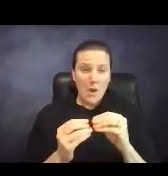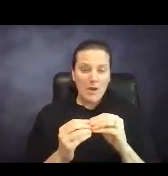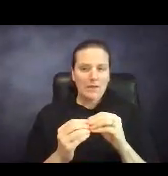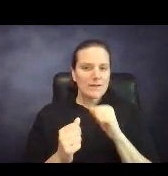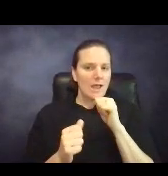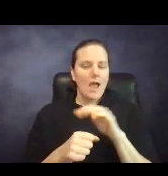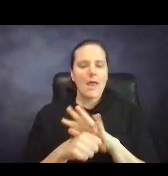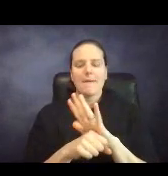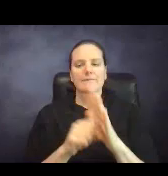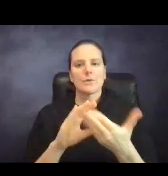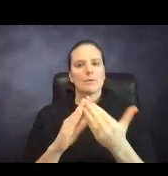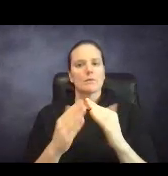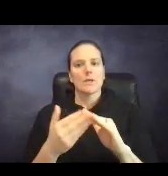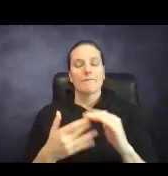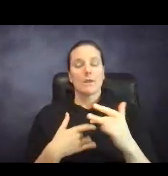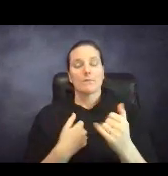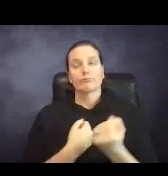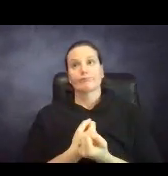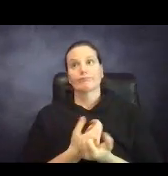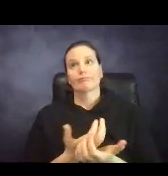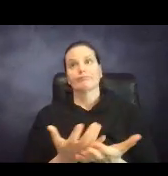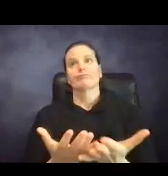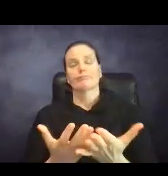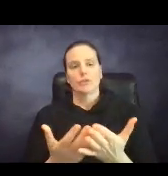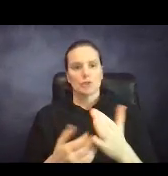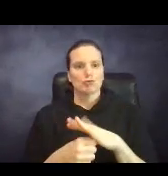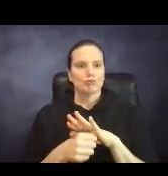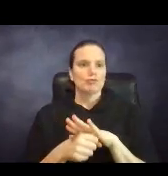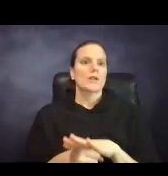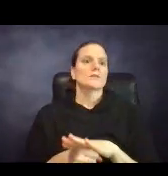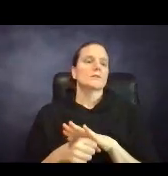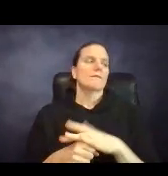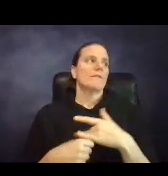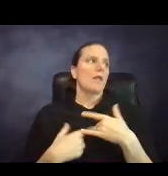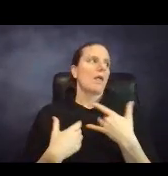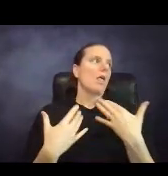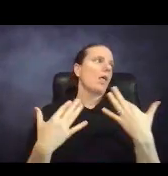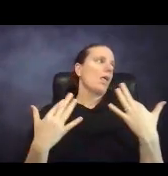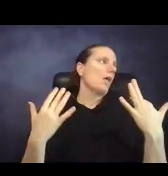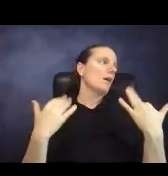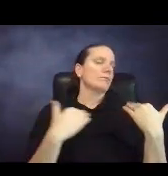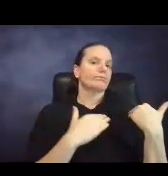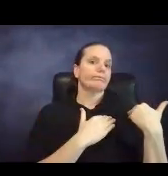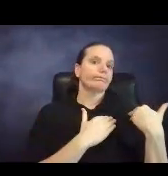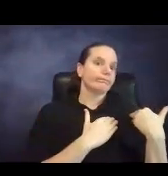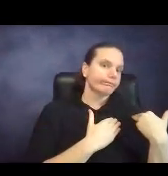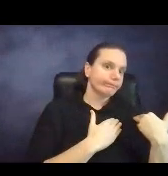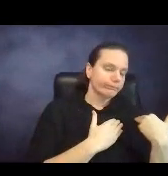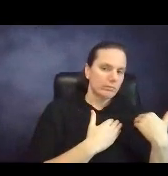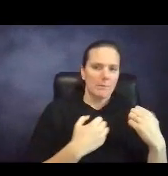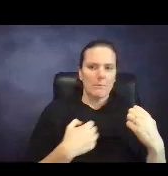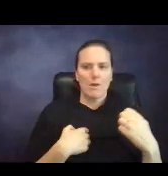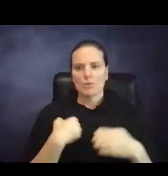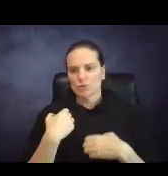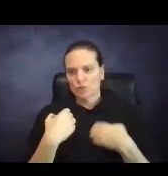The exhaustion, the chronic stress, the overwhelm, just the having to carry it all, being the emotional, providing the emotional labor in a home,